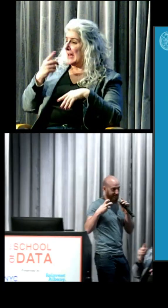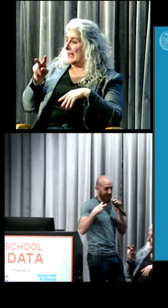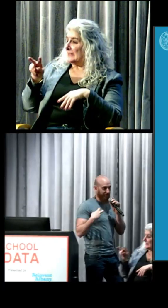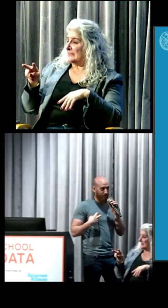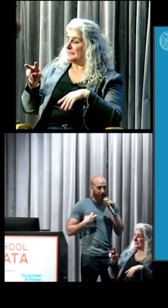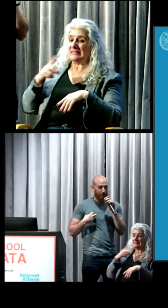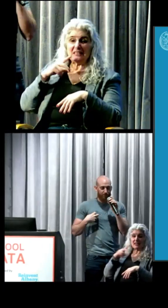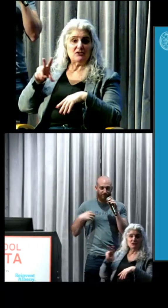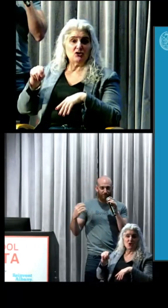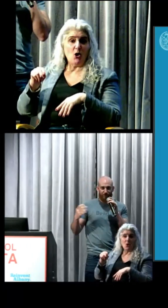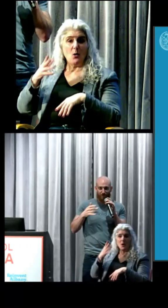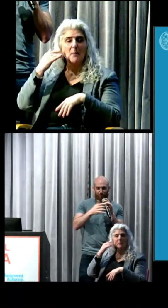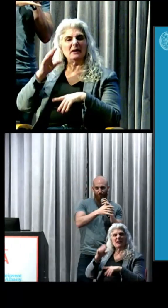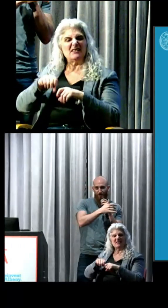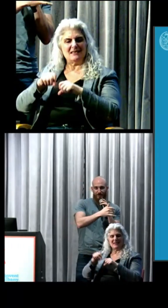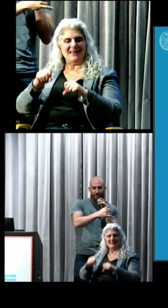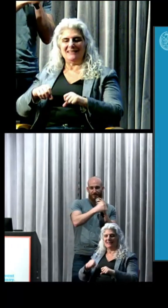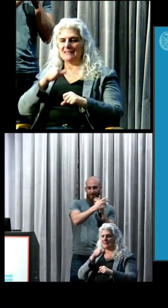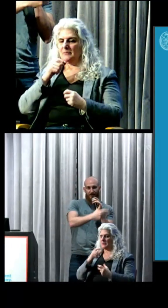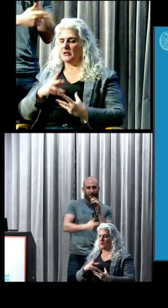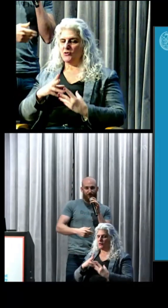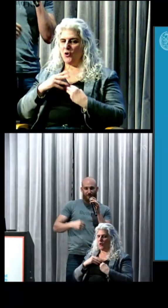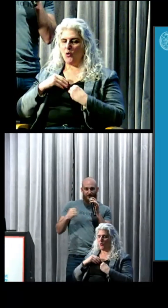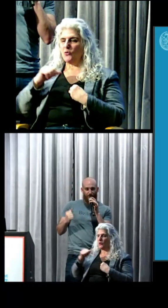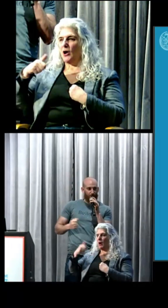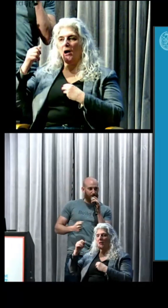And I think that brings us to a conversation between all of us.